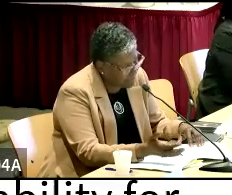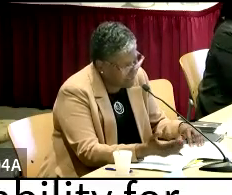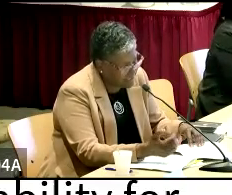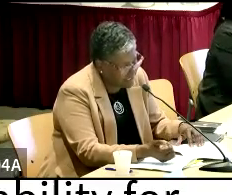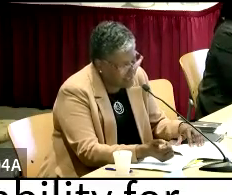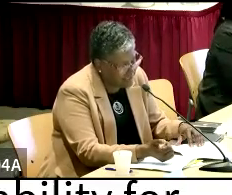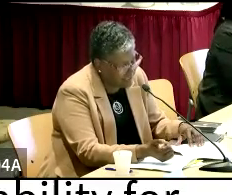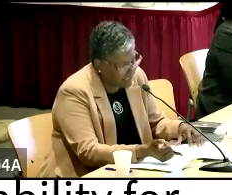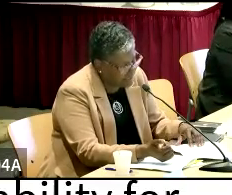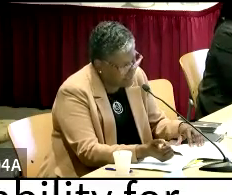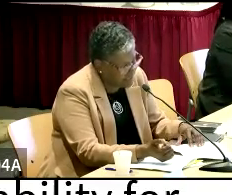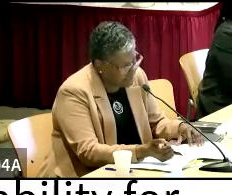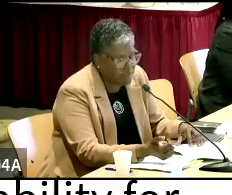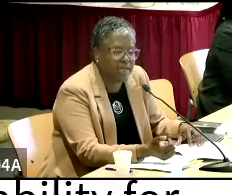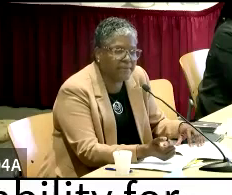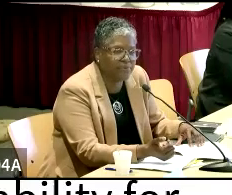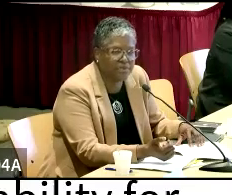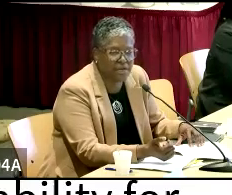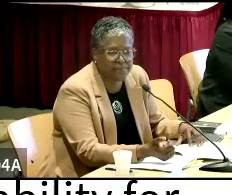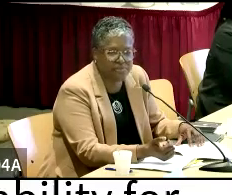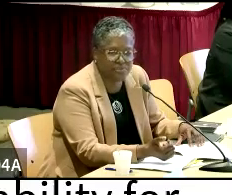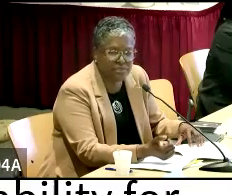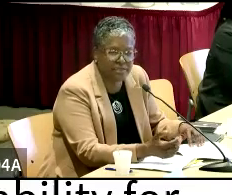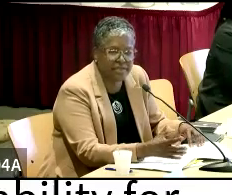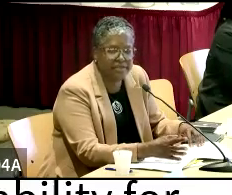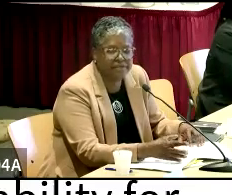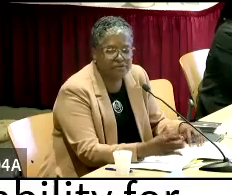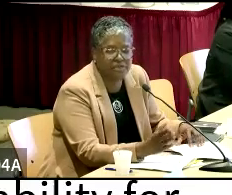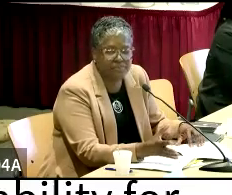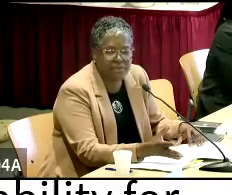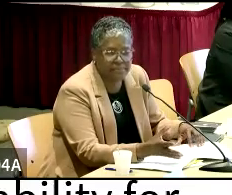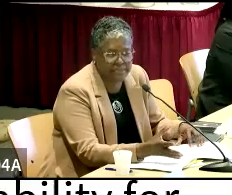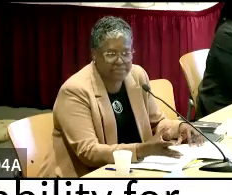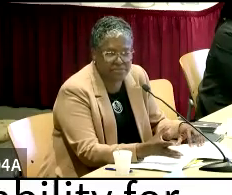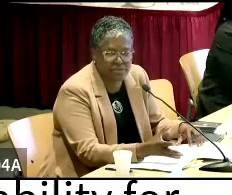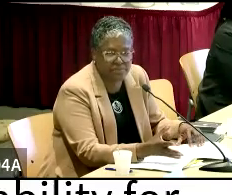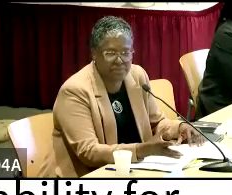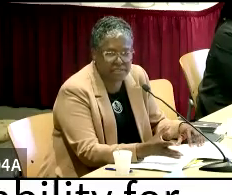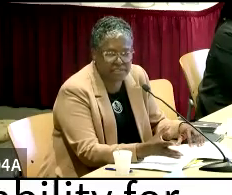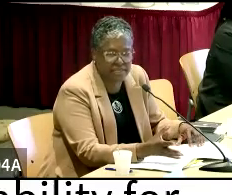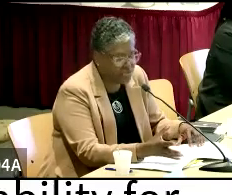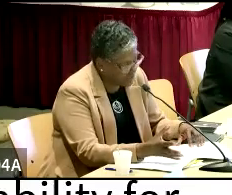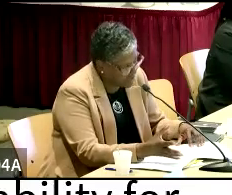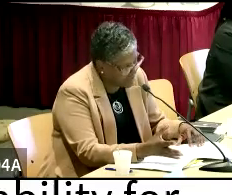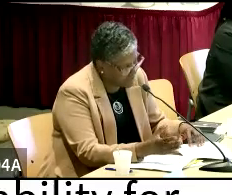And we see this as really an important opportunity for community-based organizations